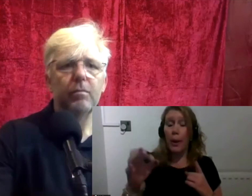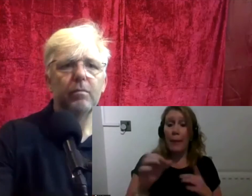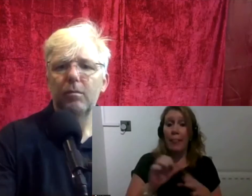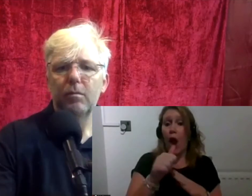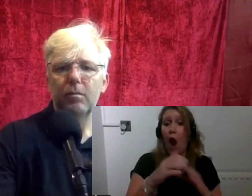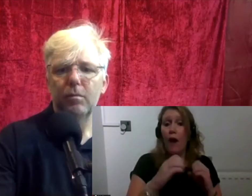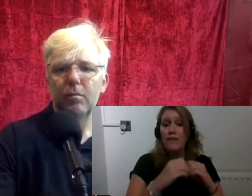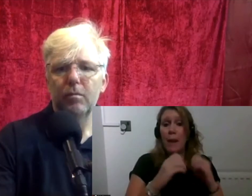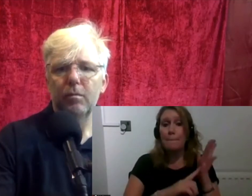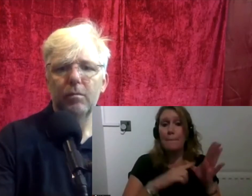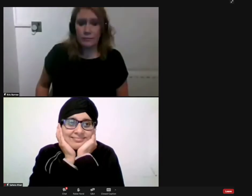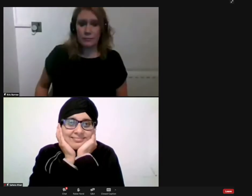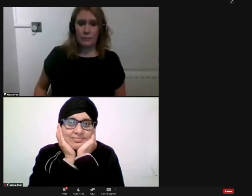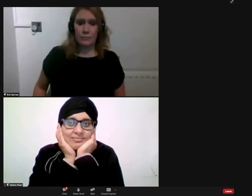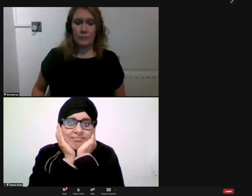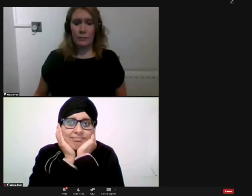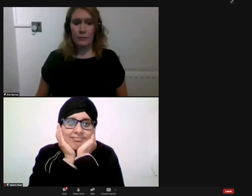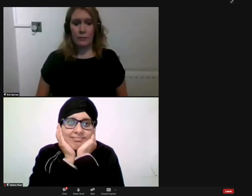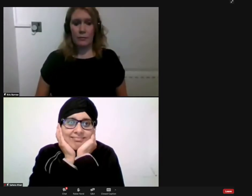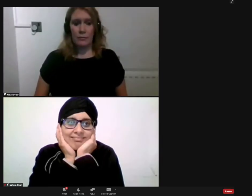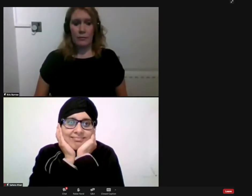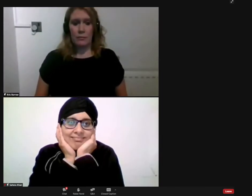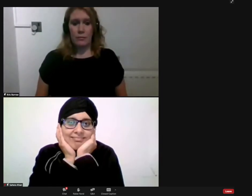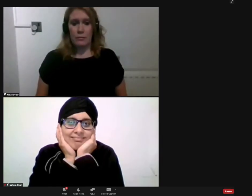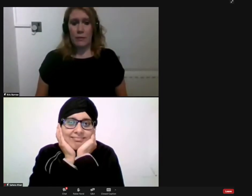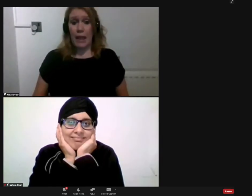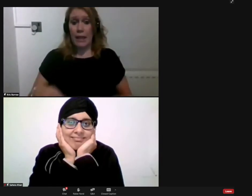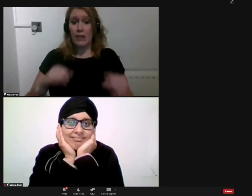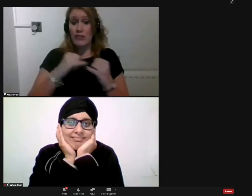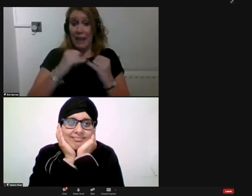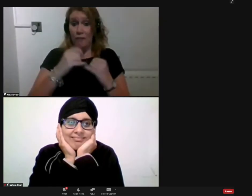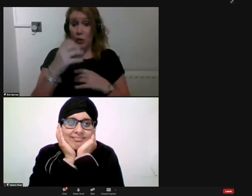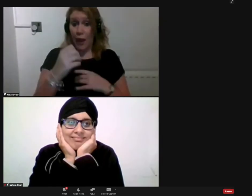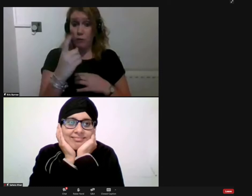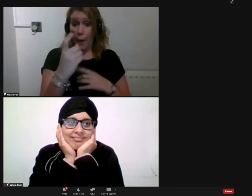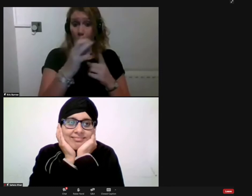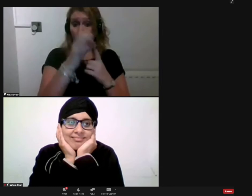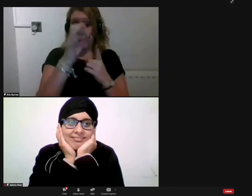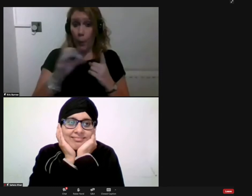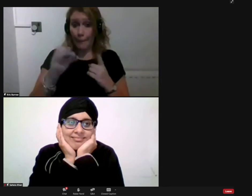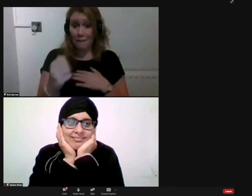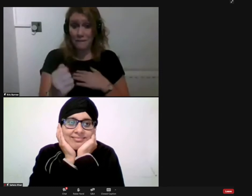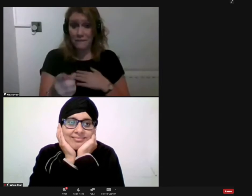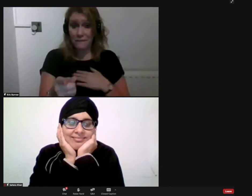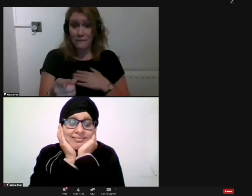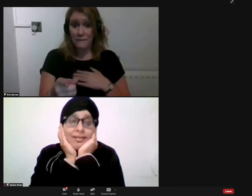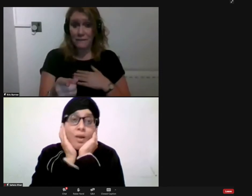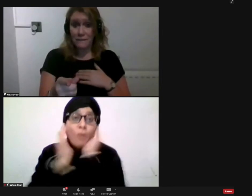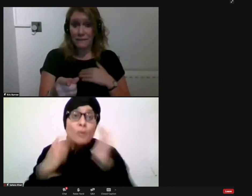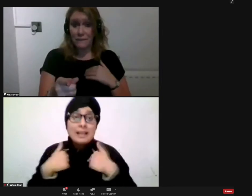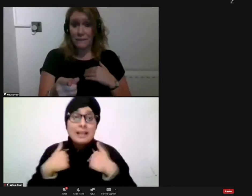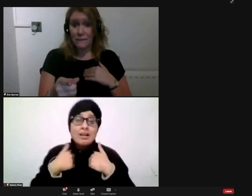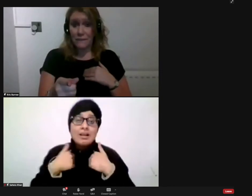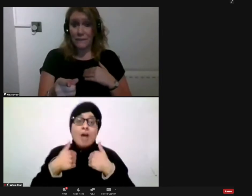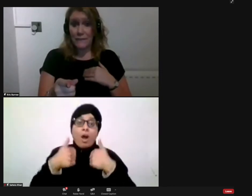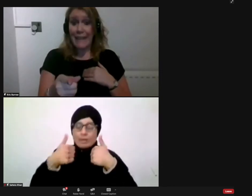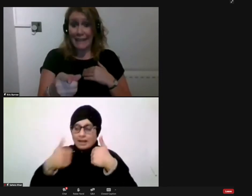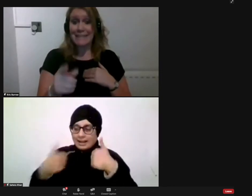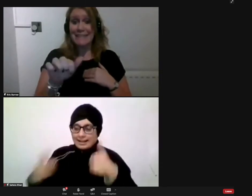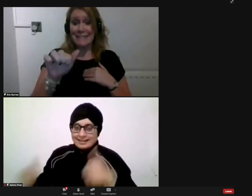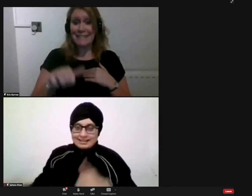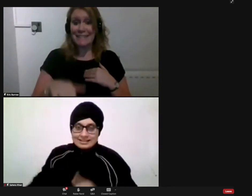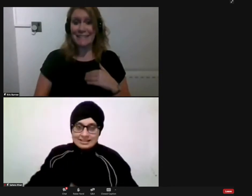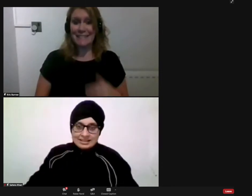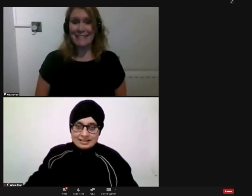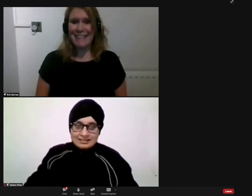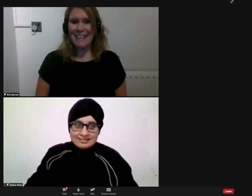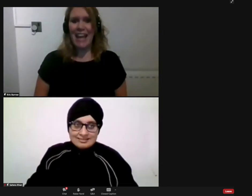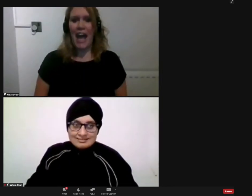Yeah do you have another poem for us